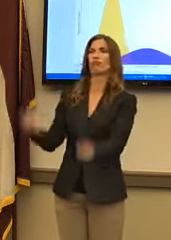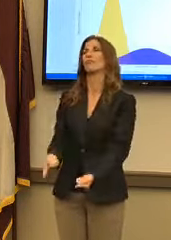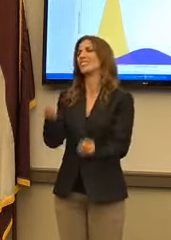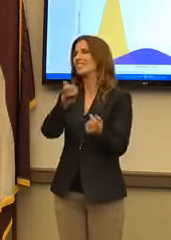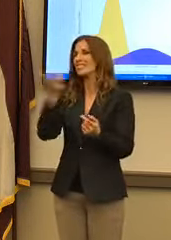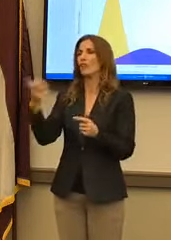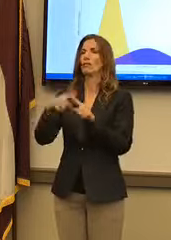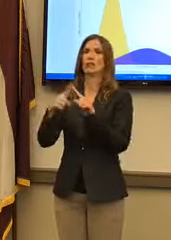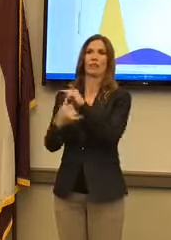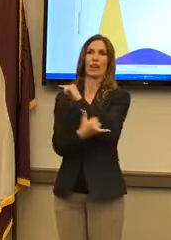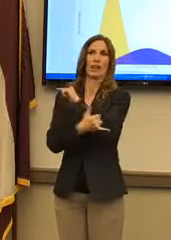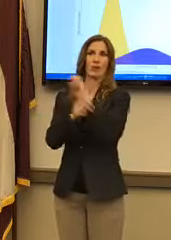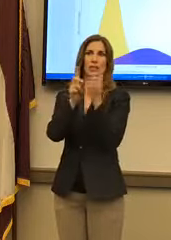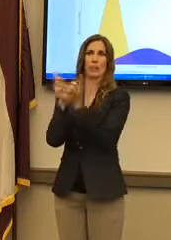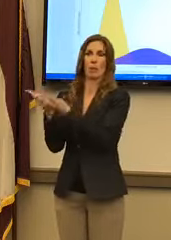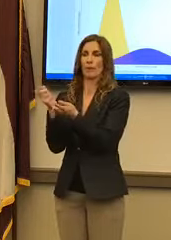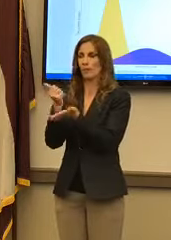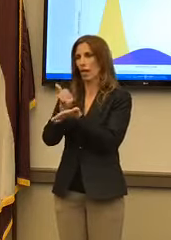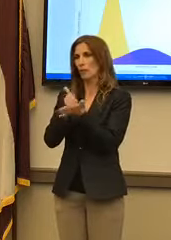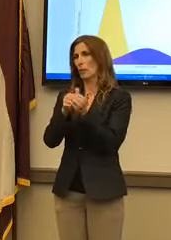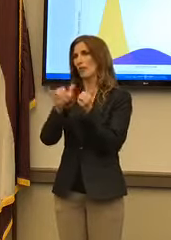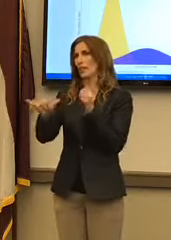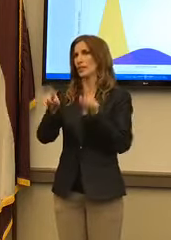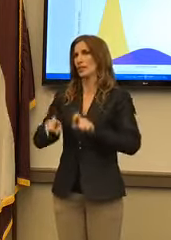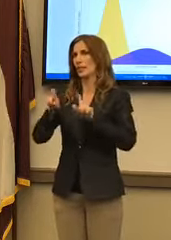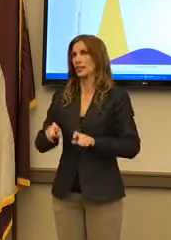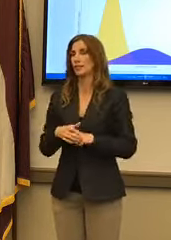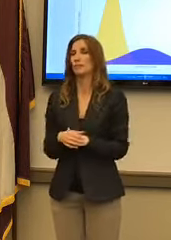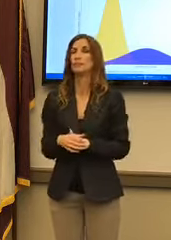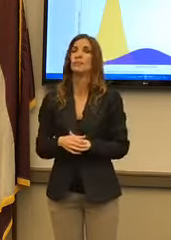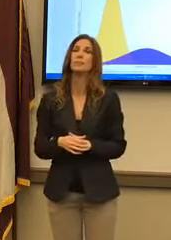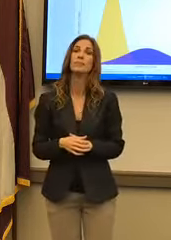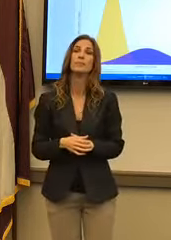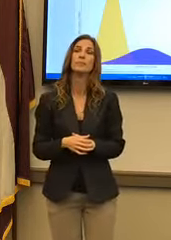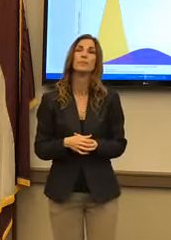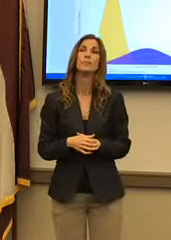departments that are assisting with that testing as of